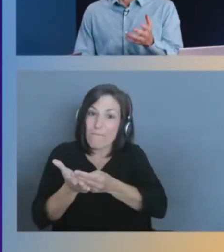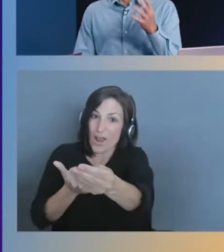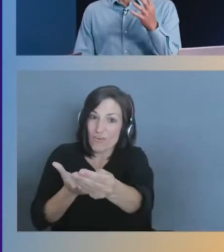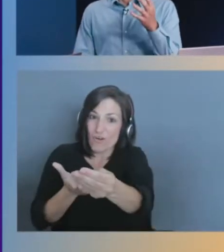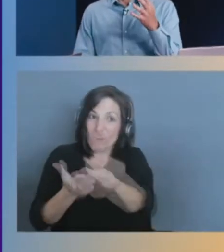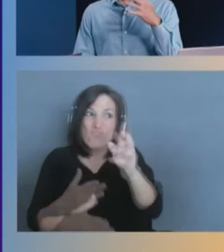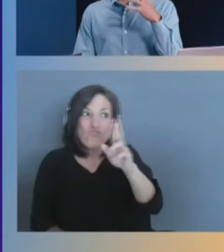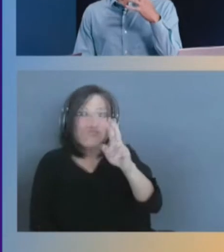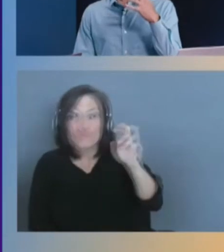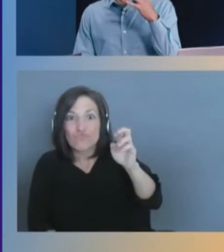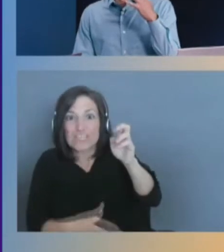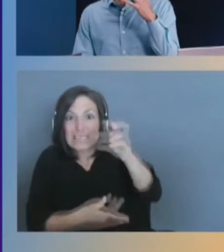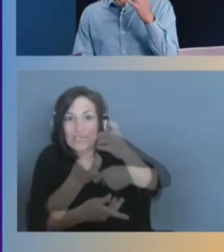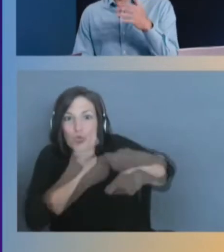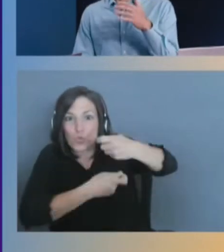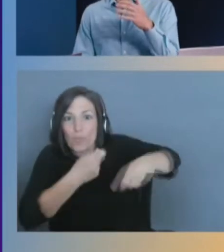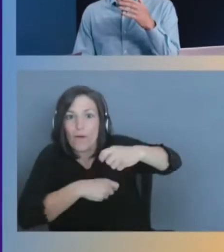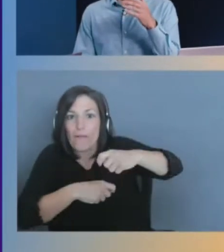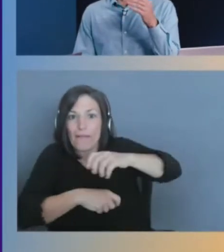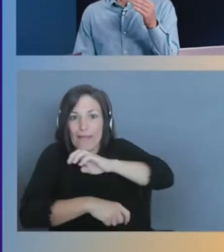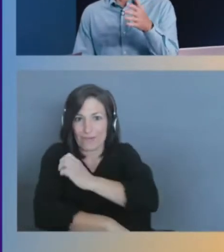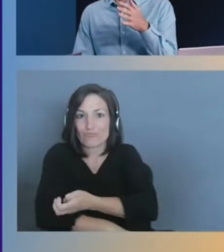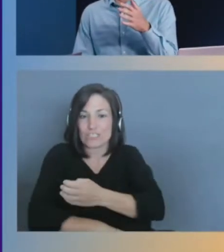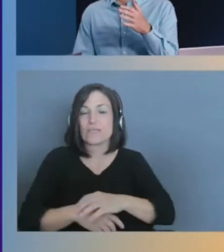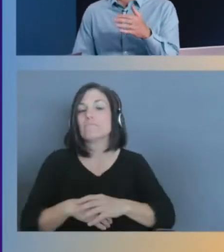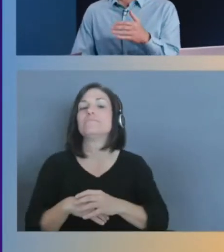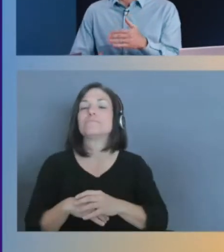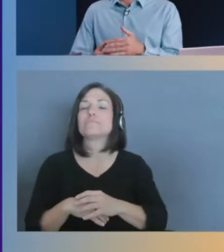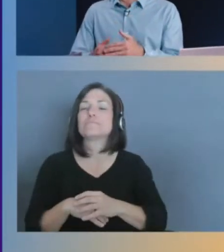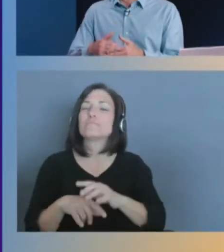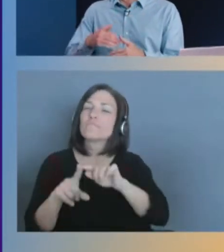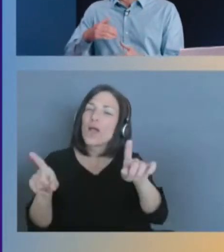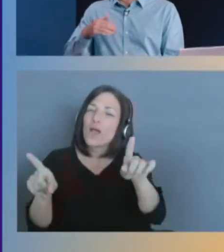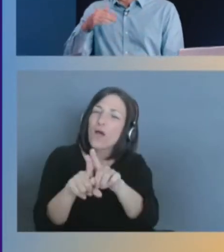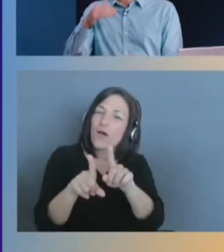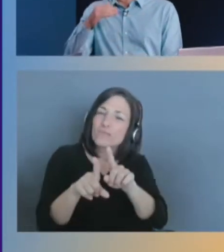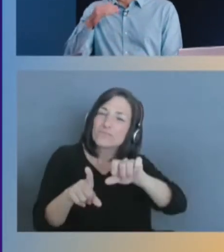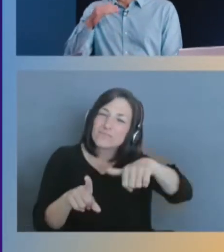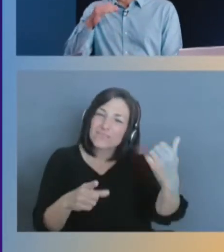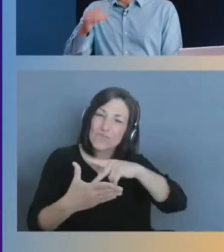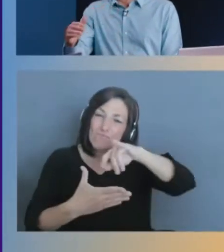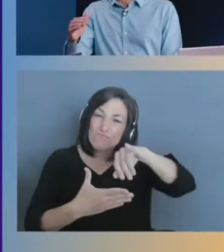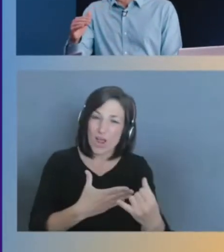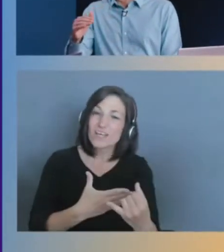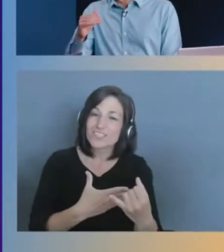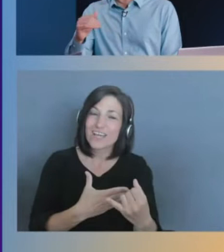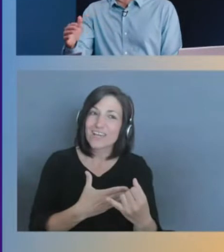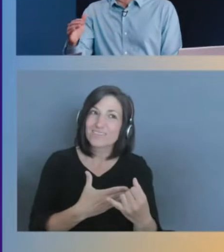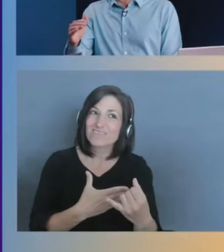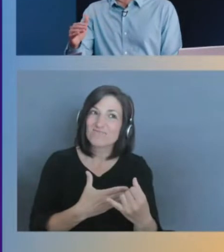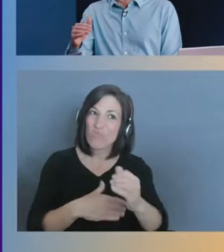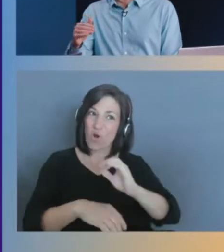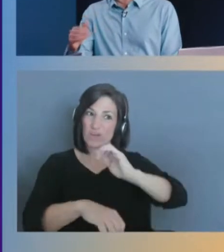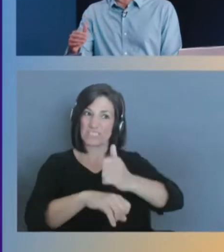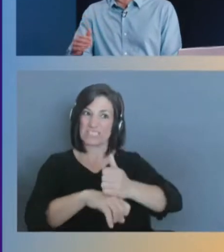but these other projects are on the grid for also improving that to go forward,